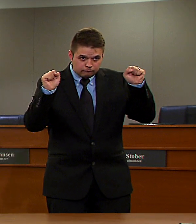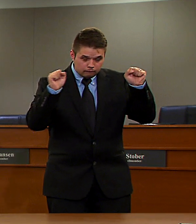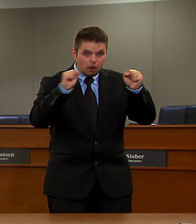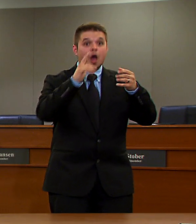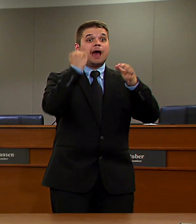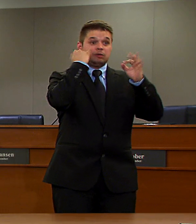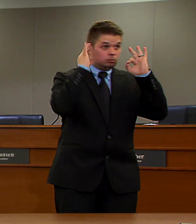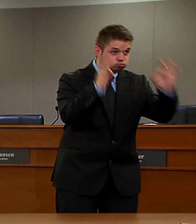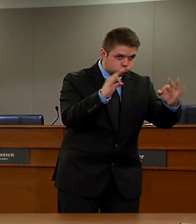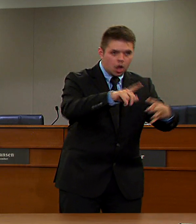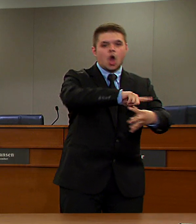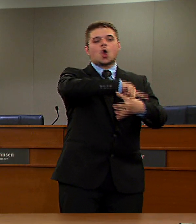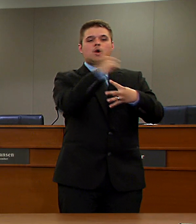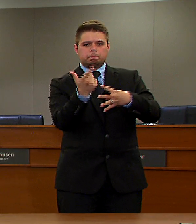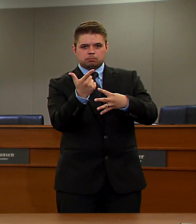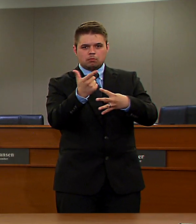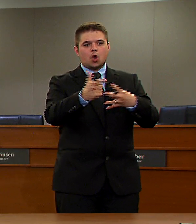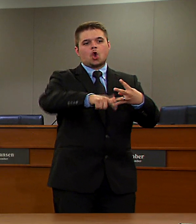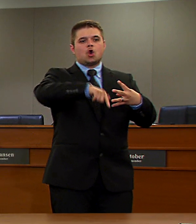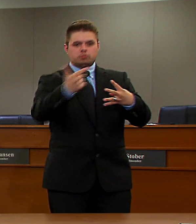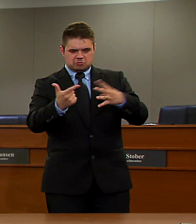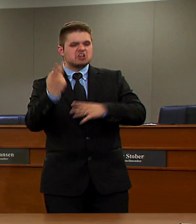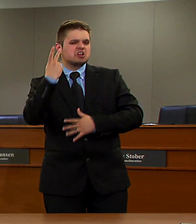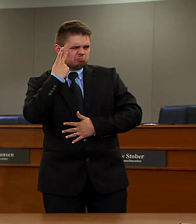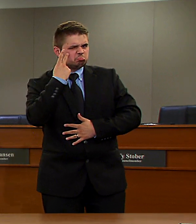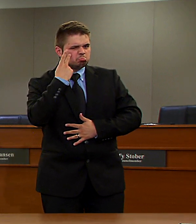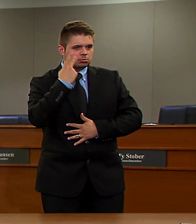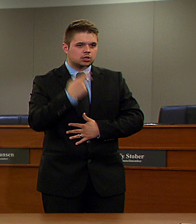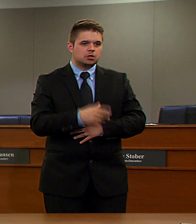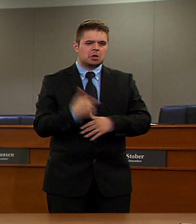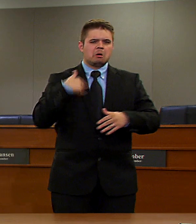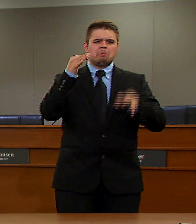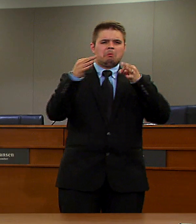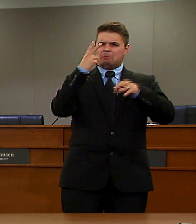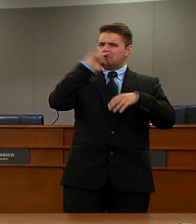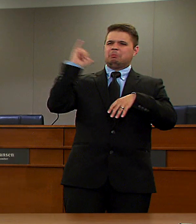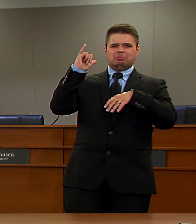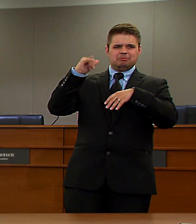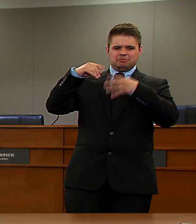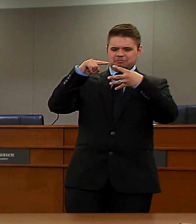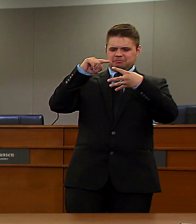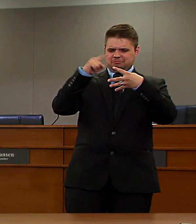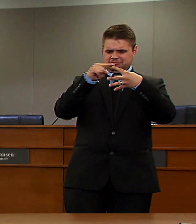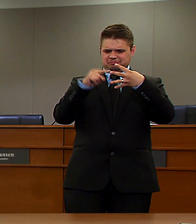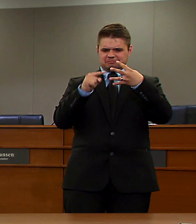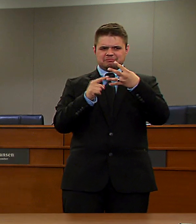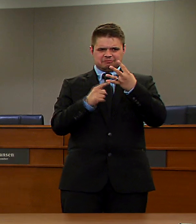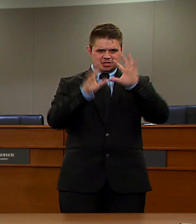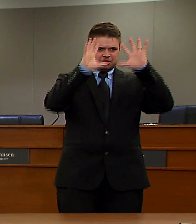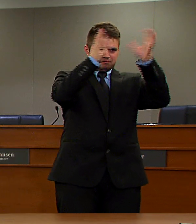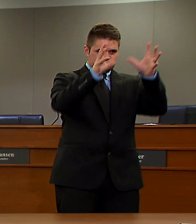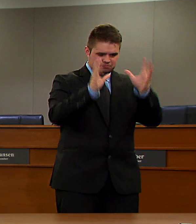Like to give you an overview of what is outlined in the Governor's reopening plan, and when we can expect various